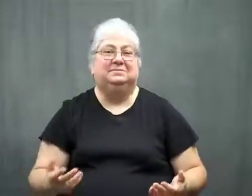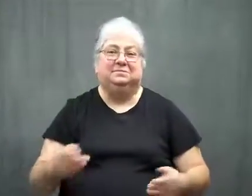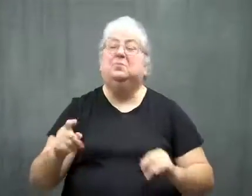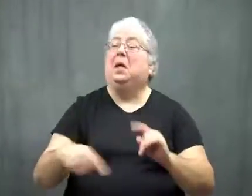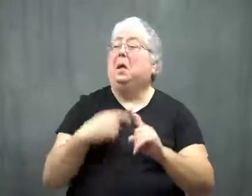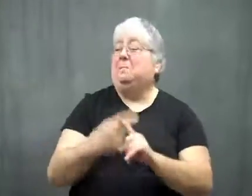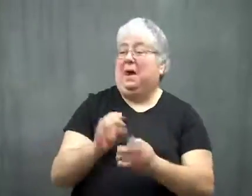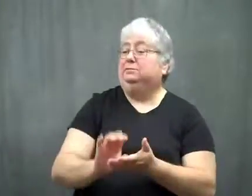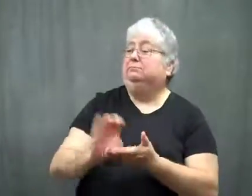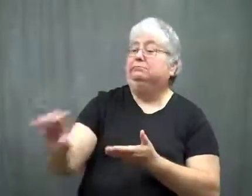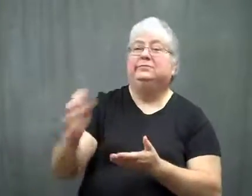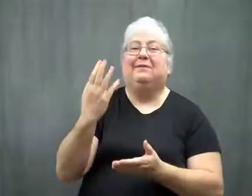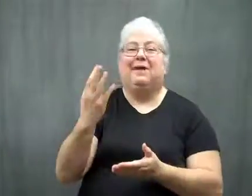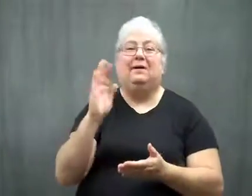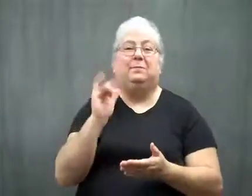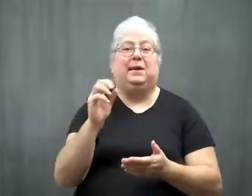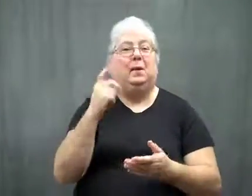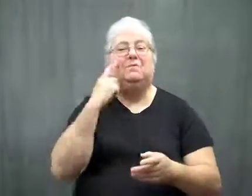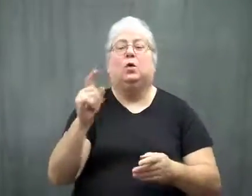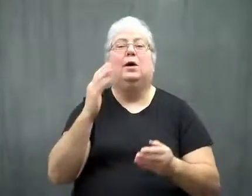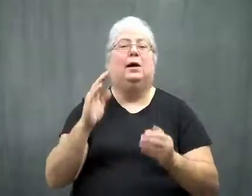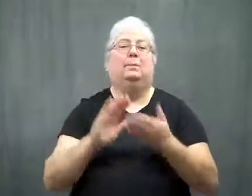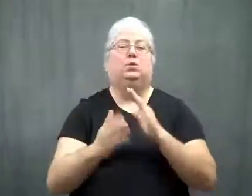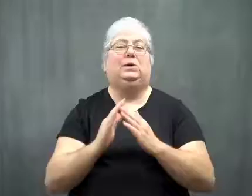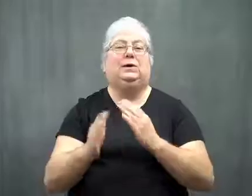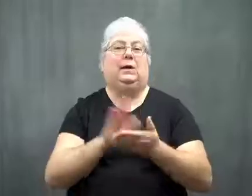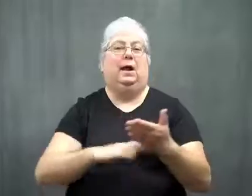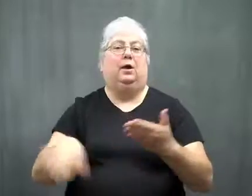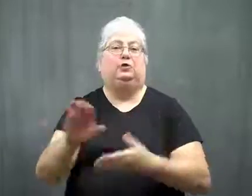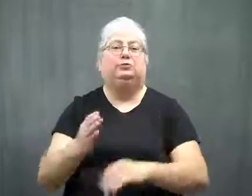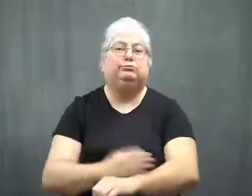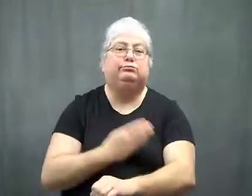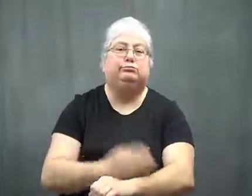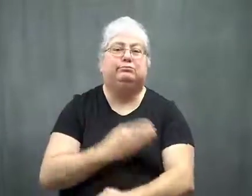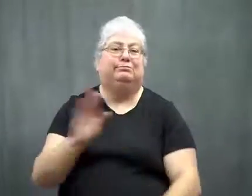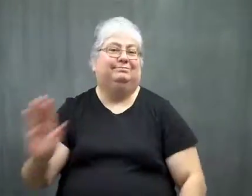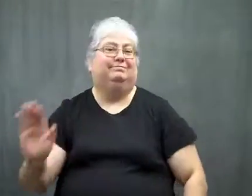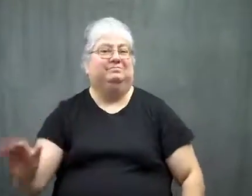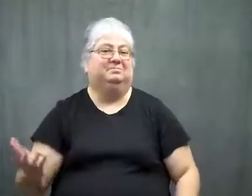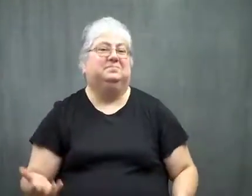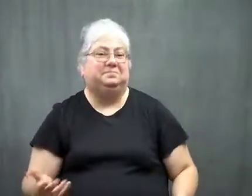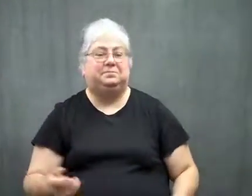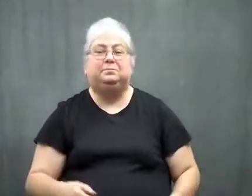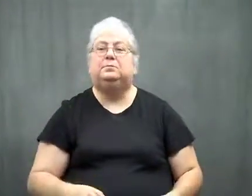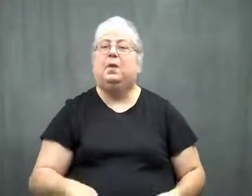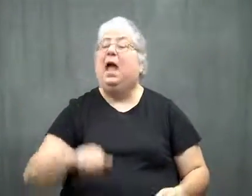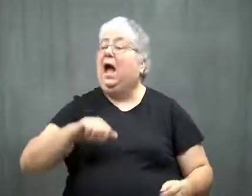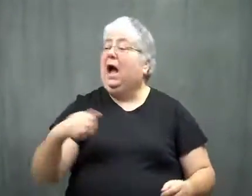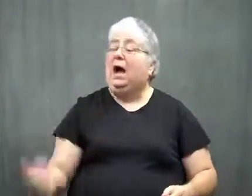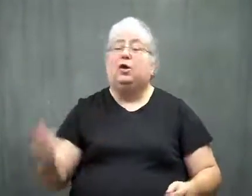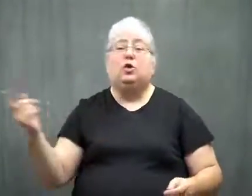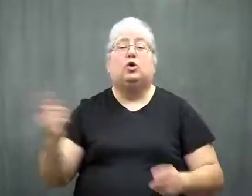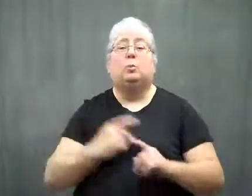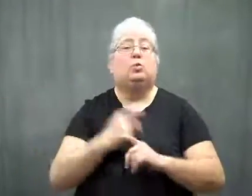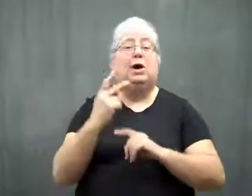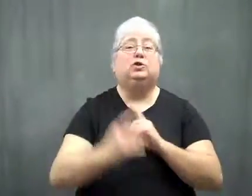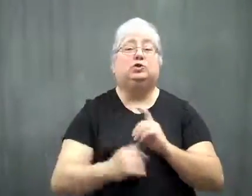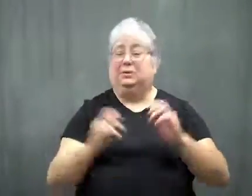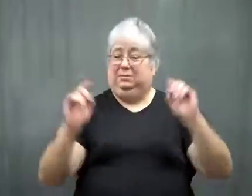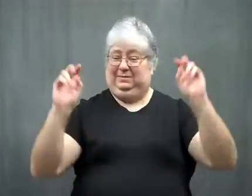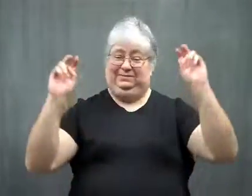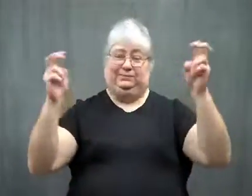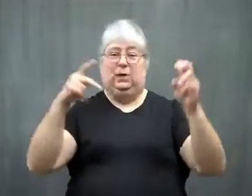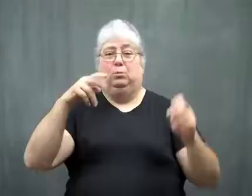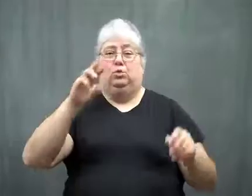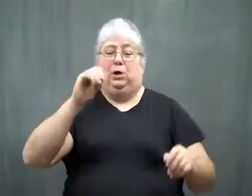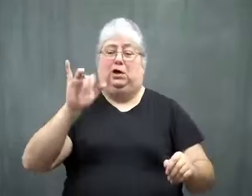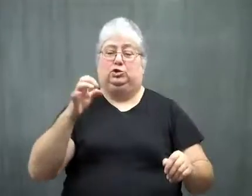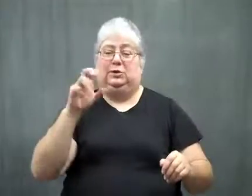$5 billion would go to community colleges for improvements.